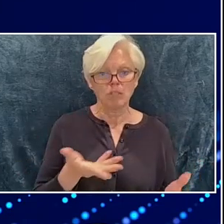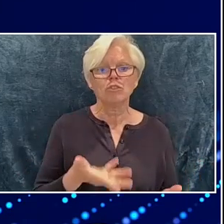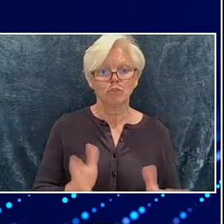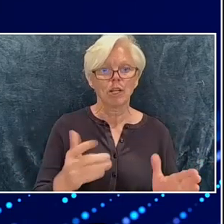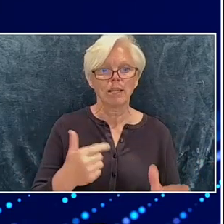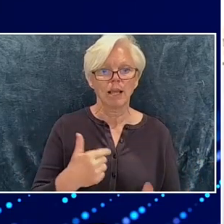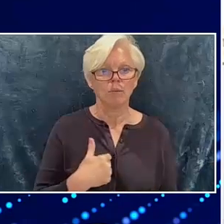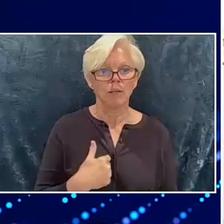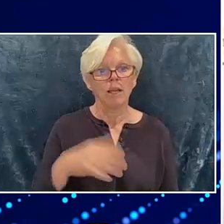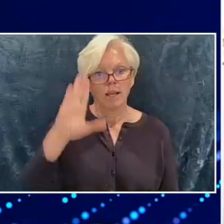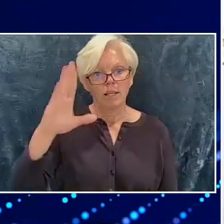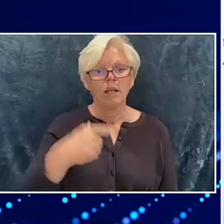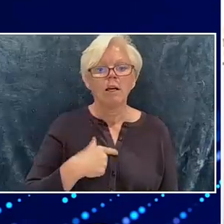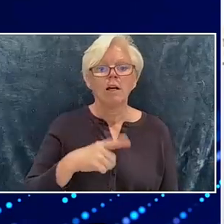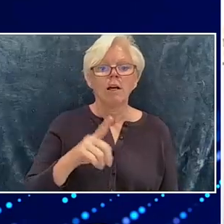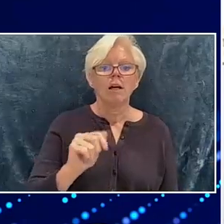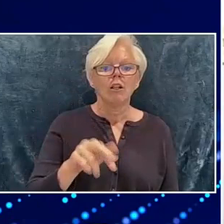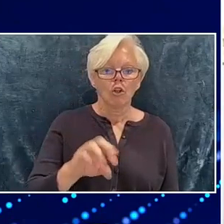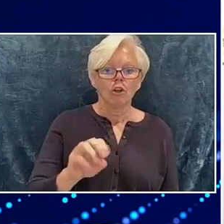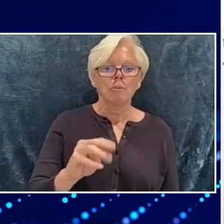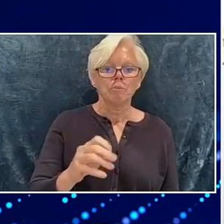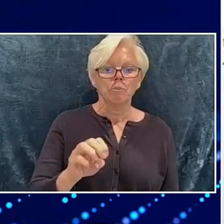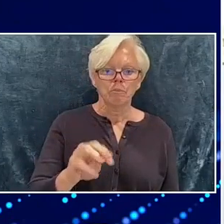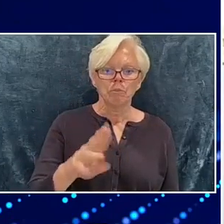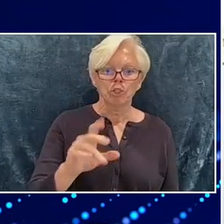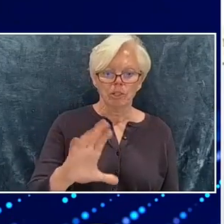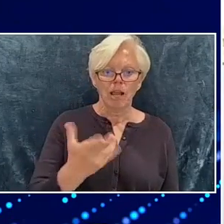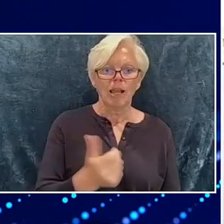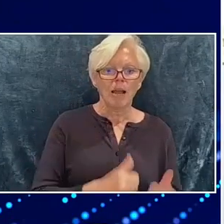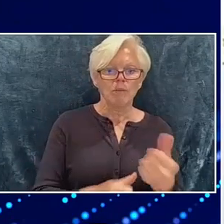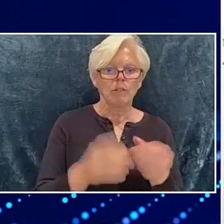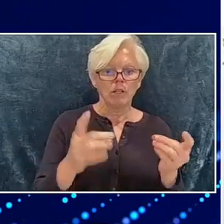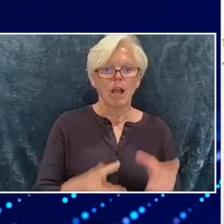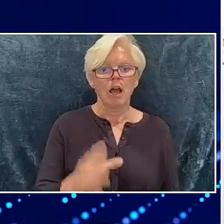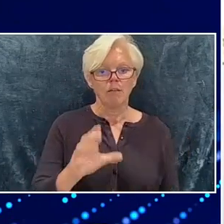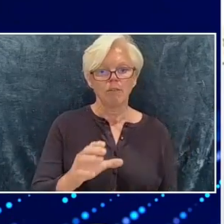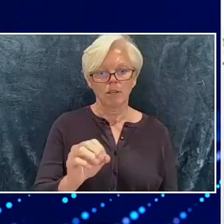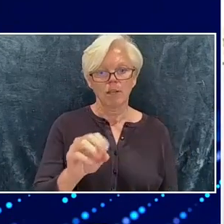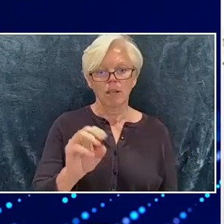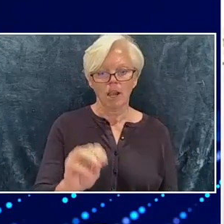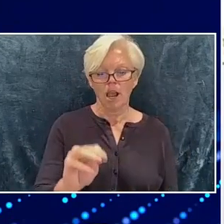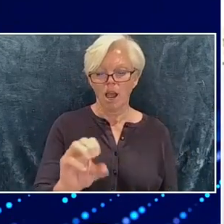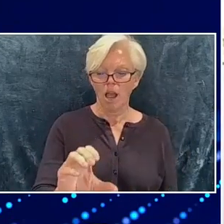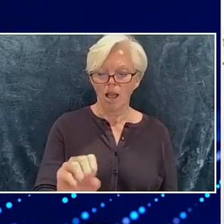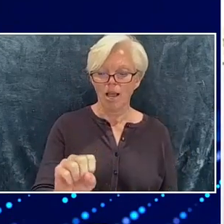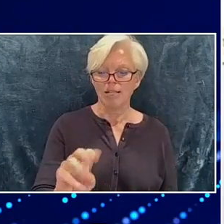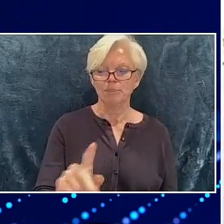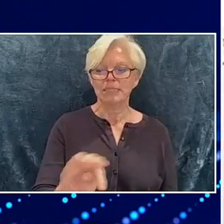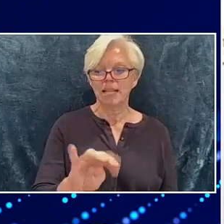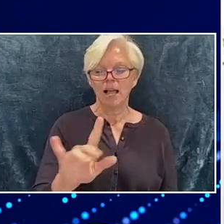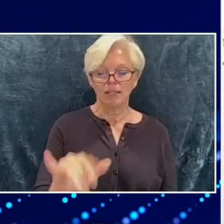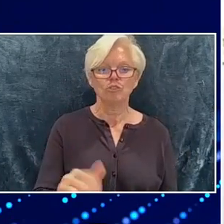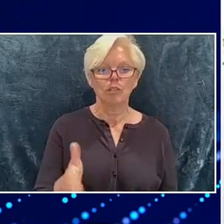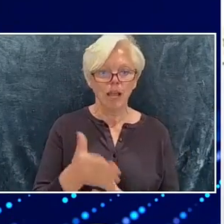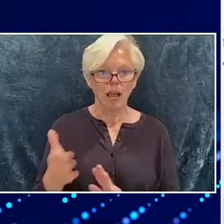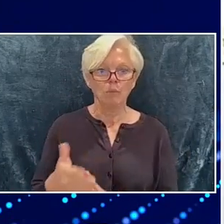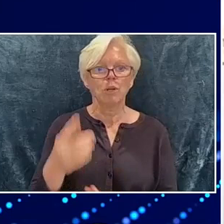Hello, everyone. My name is Laurie Murdoch. I'm the assistant director of cosmetology occupations at a public technical college in Aurora, Colorado.